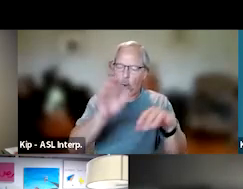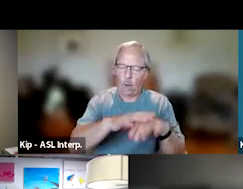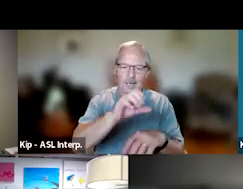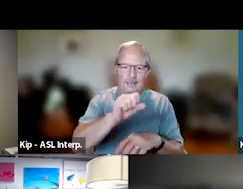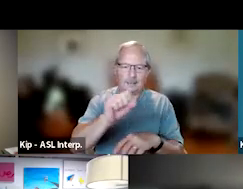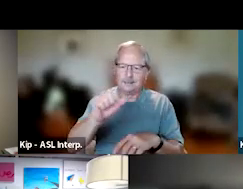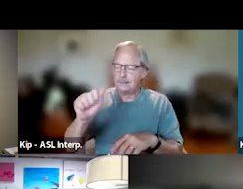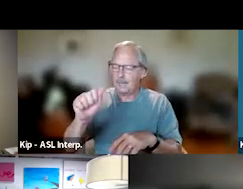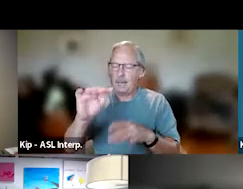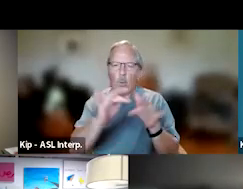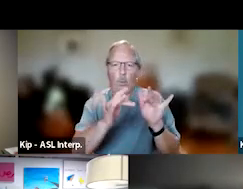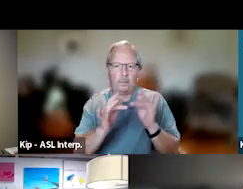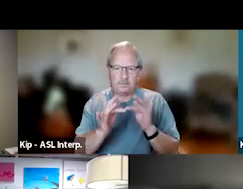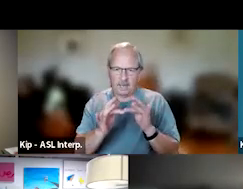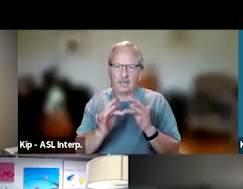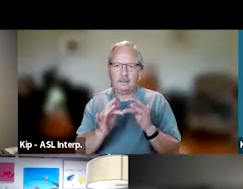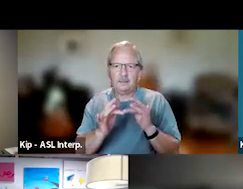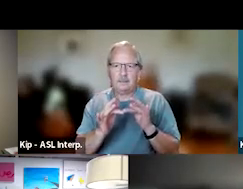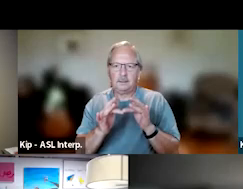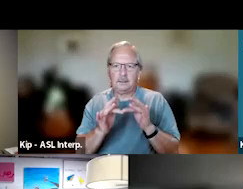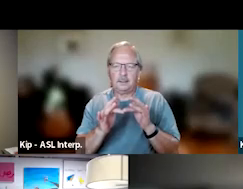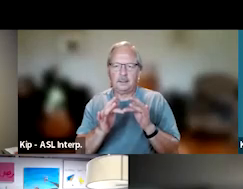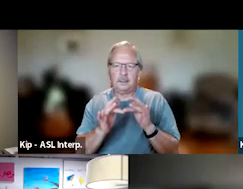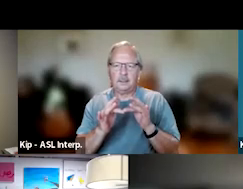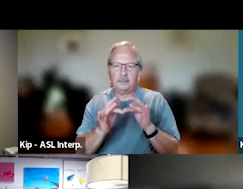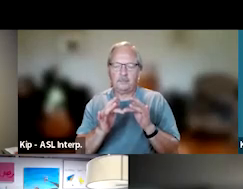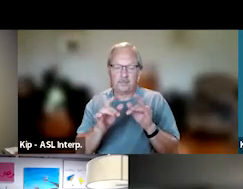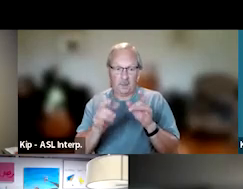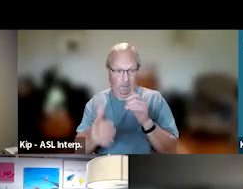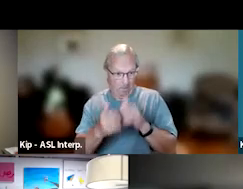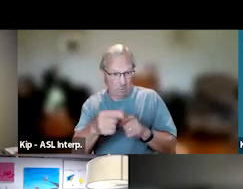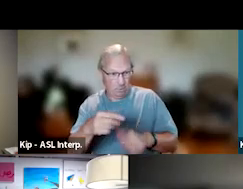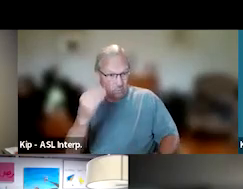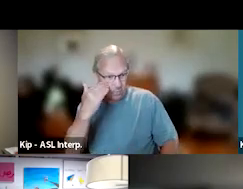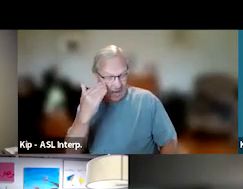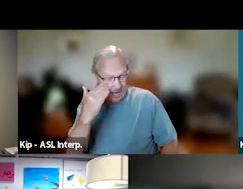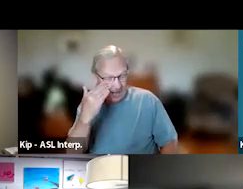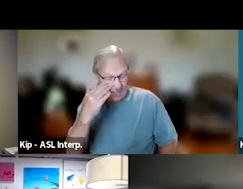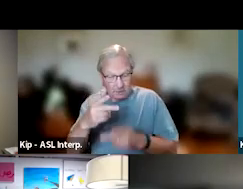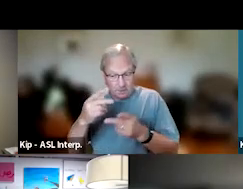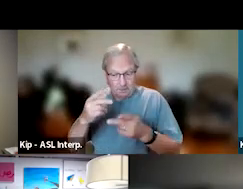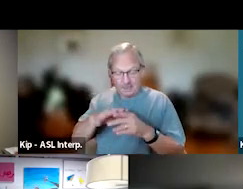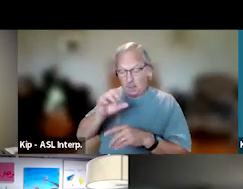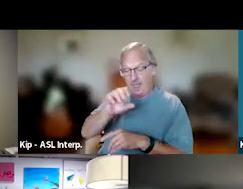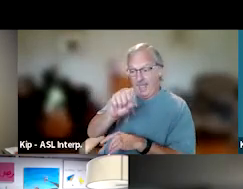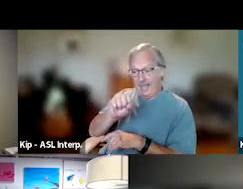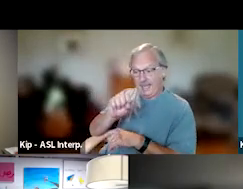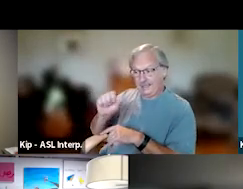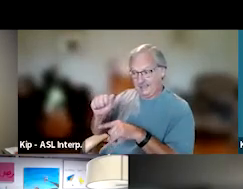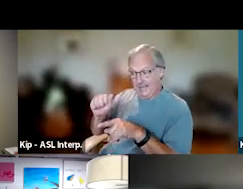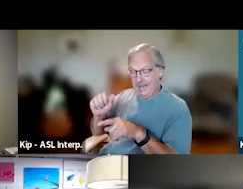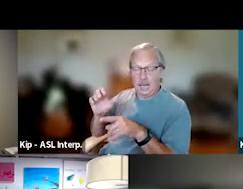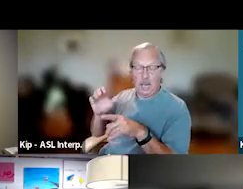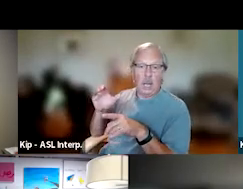So there's, as most of you are probably aware, there is a place on the SSA website where you can search for all of the different forms